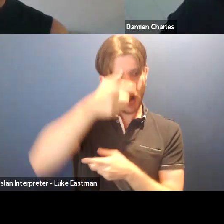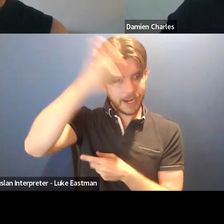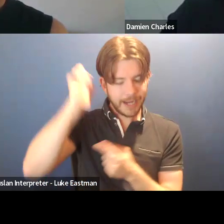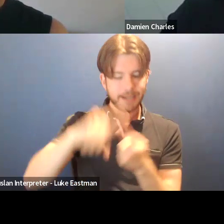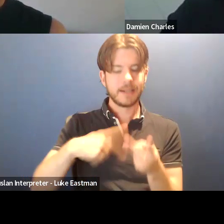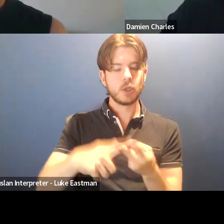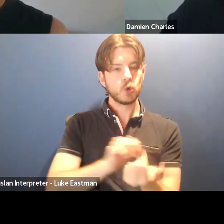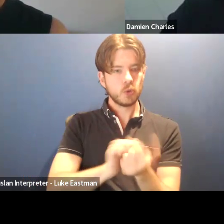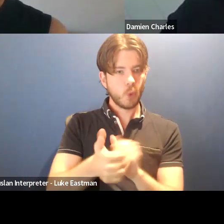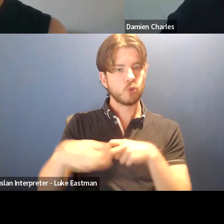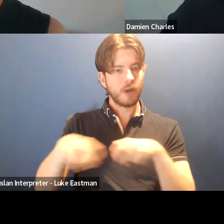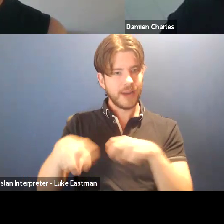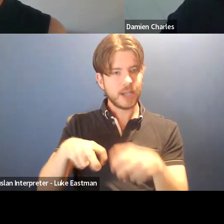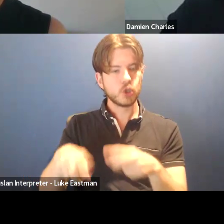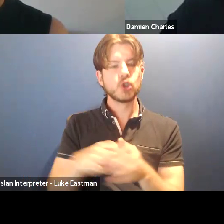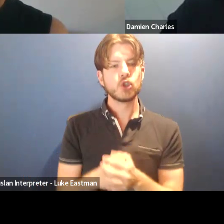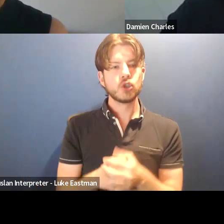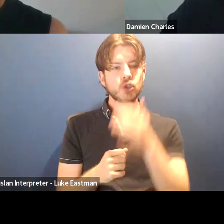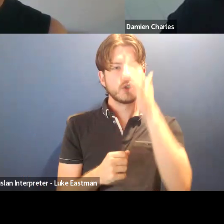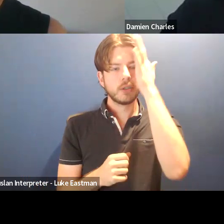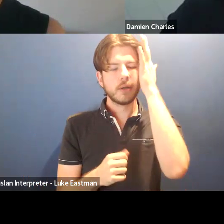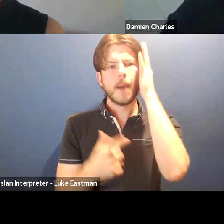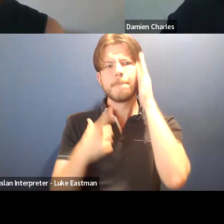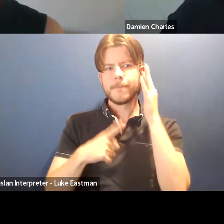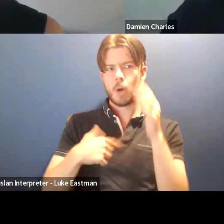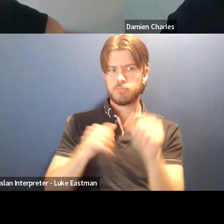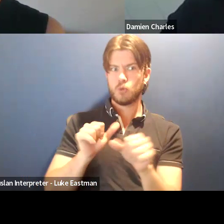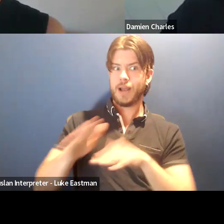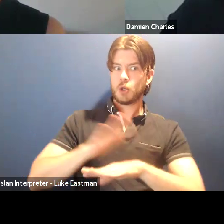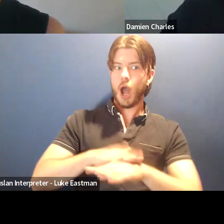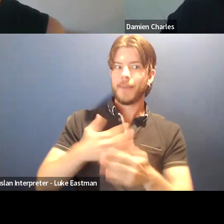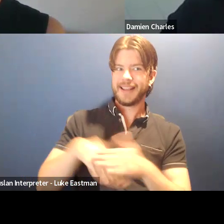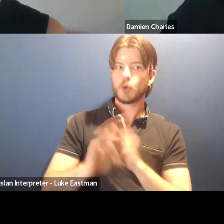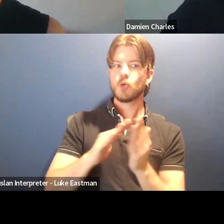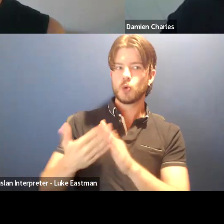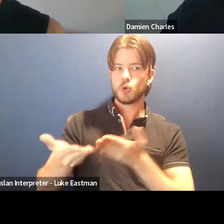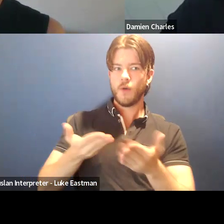because I had a great time doing the community service. The year before I